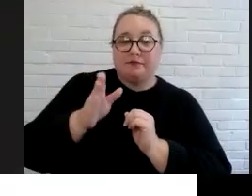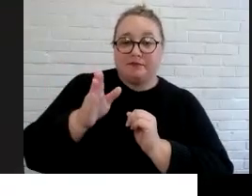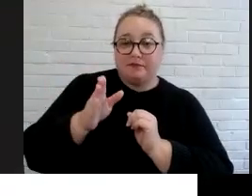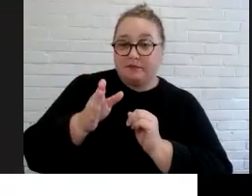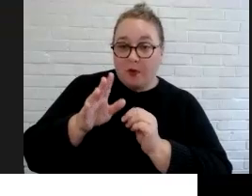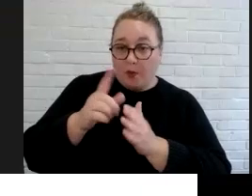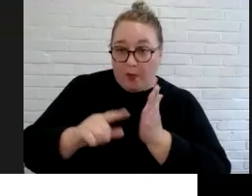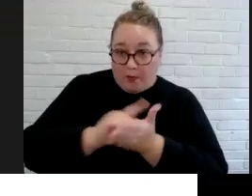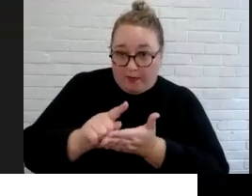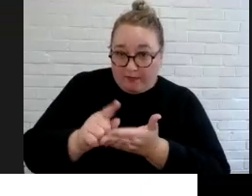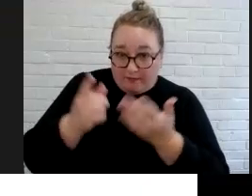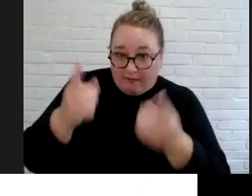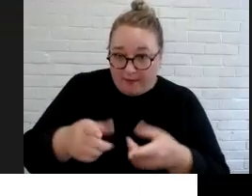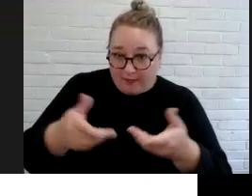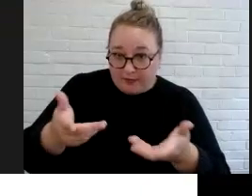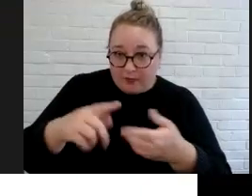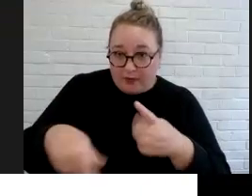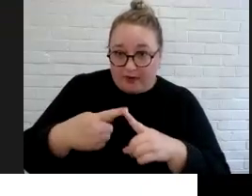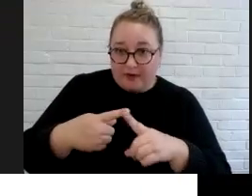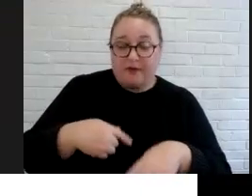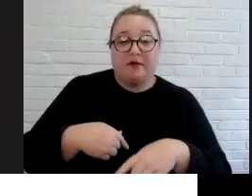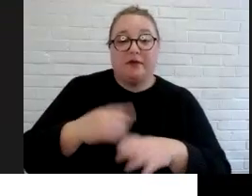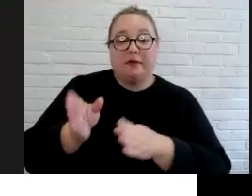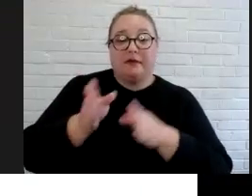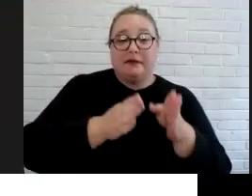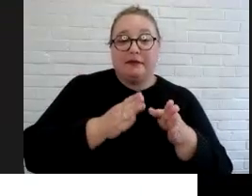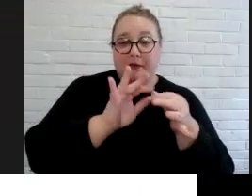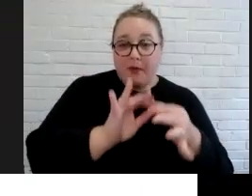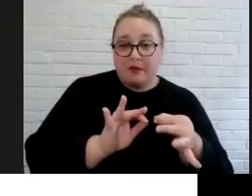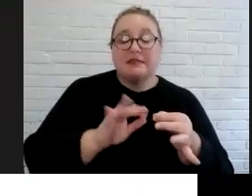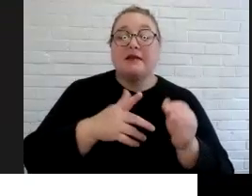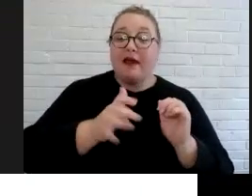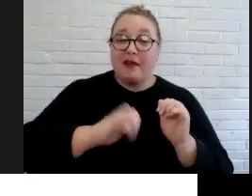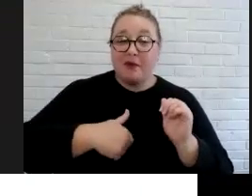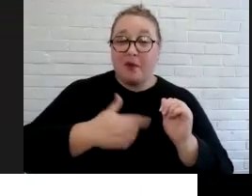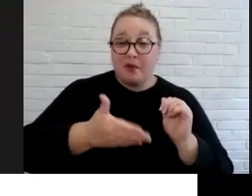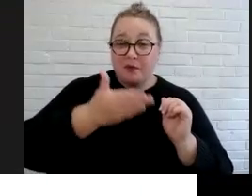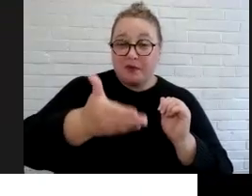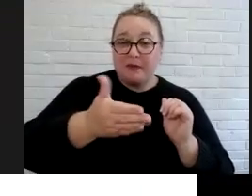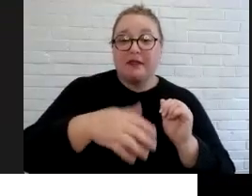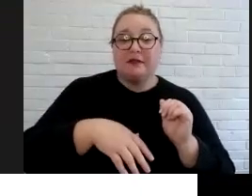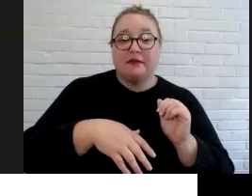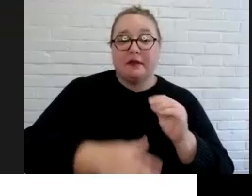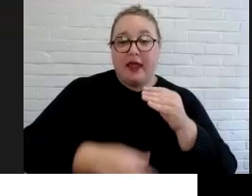What I would recommend here is also adding an additional column and just identifying which